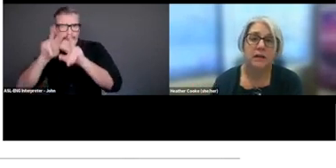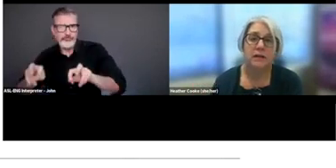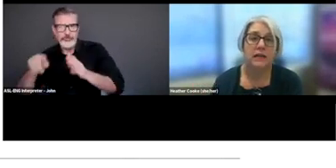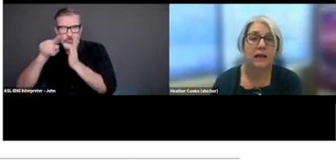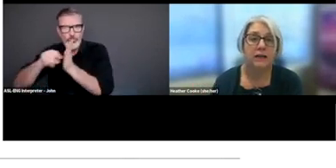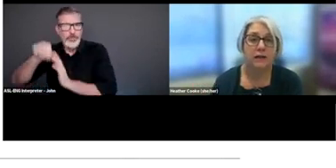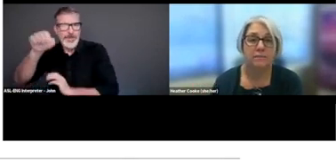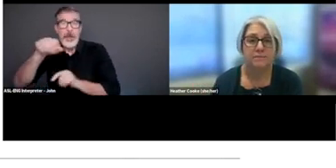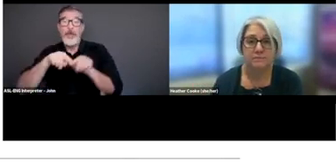done in Canada.